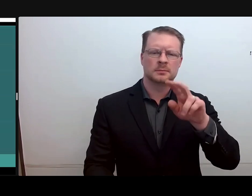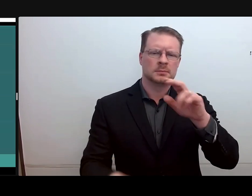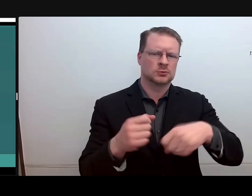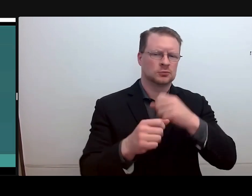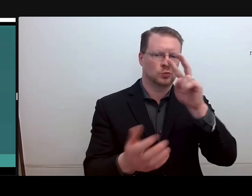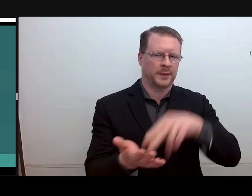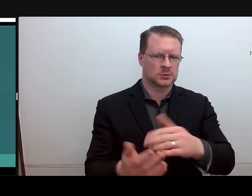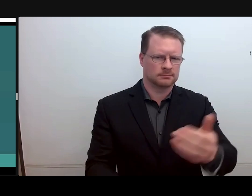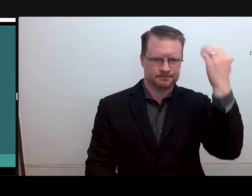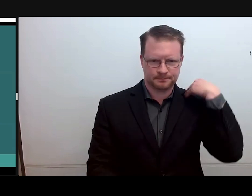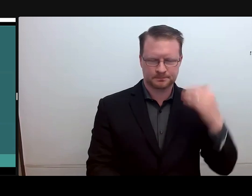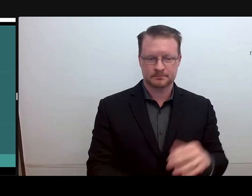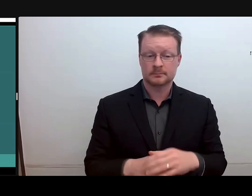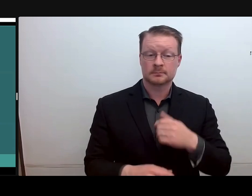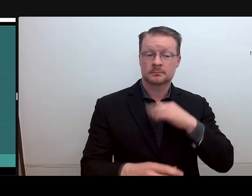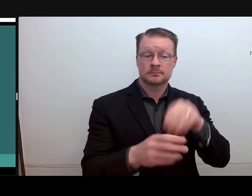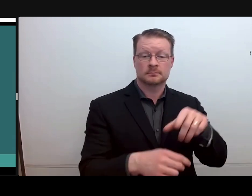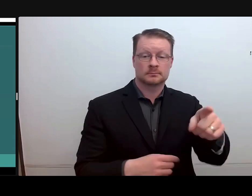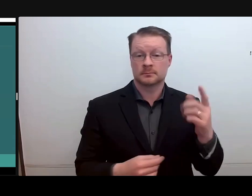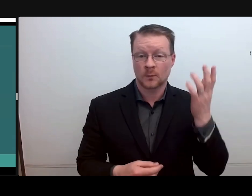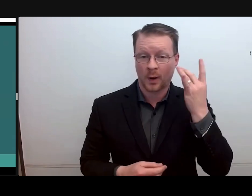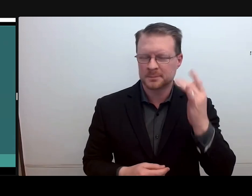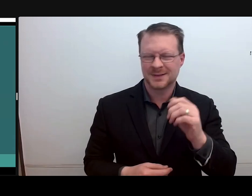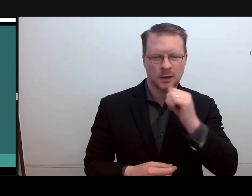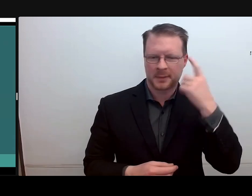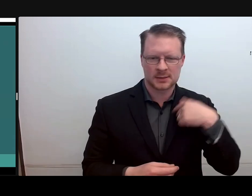This picture is from the year 2,000.